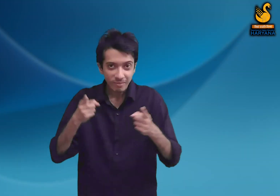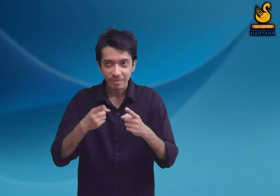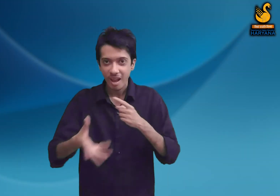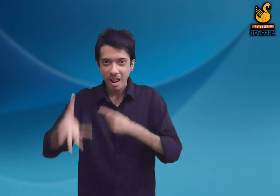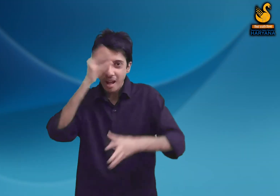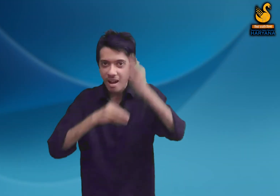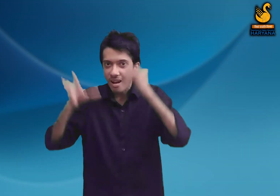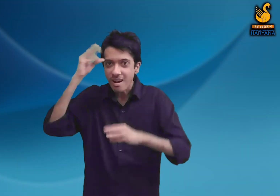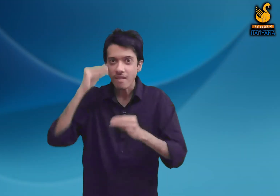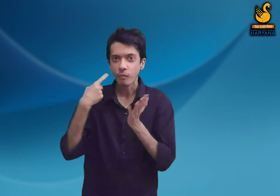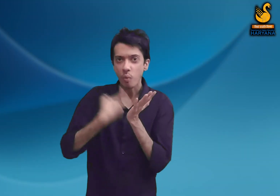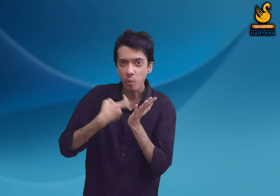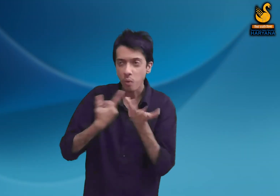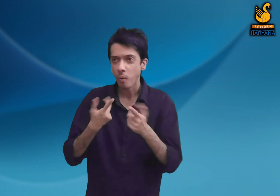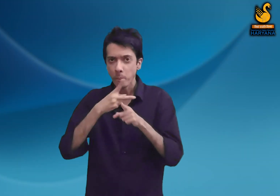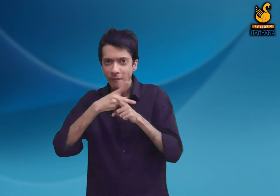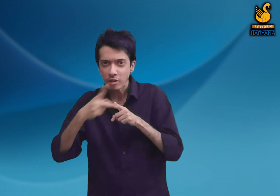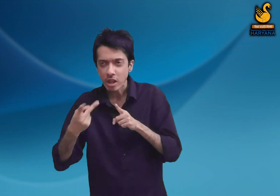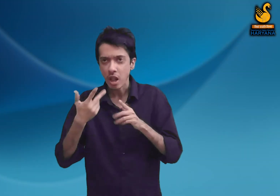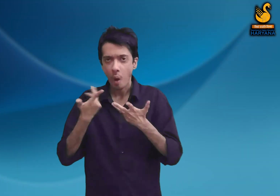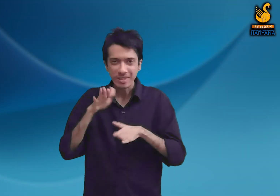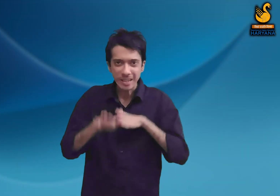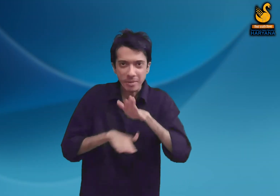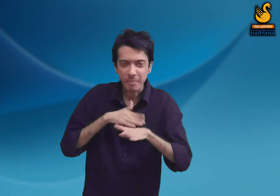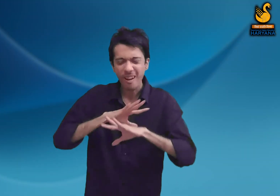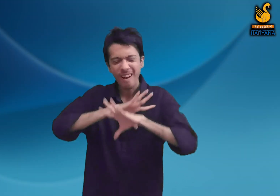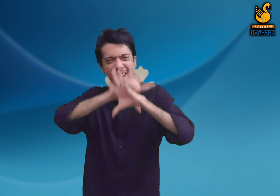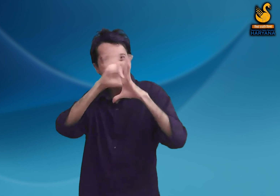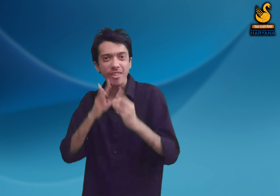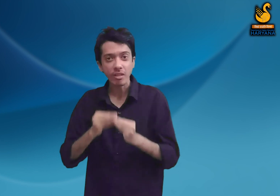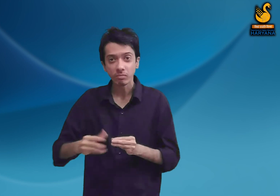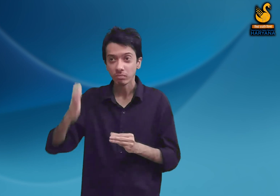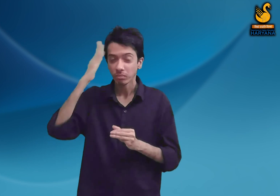To learn the rules, steps and the structure of a professional email,